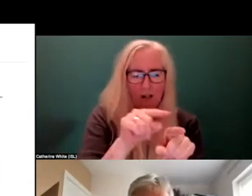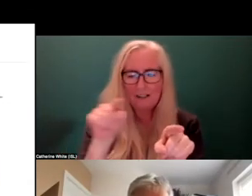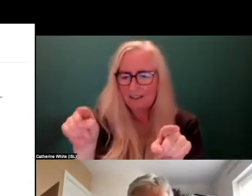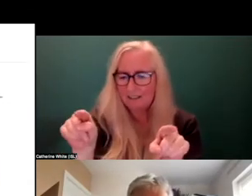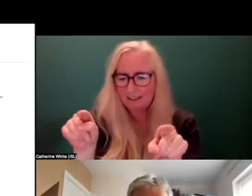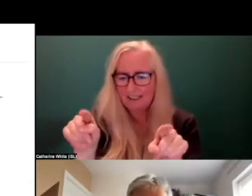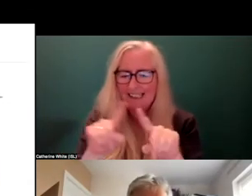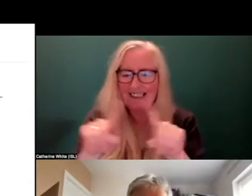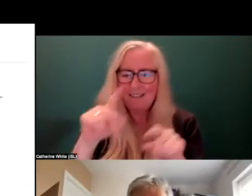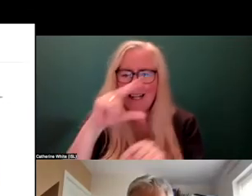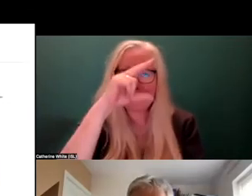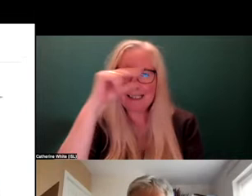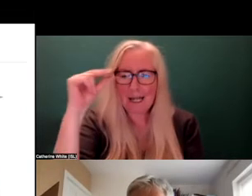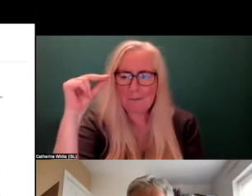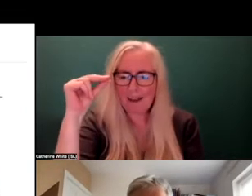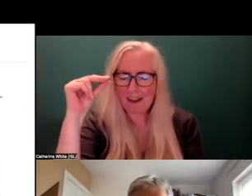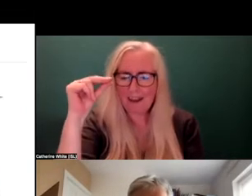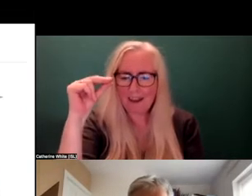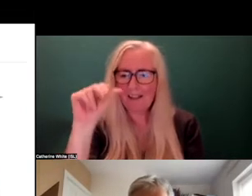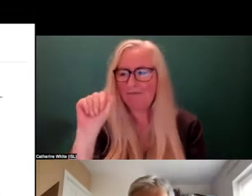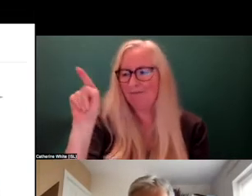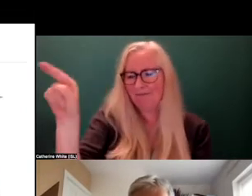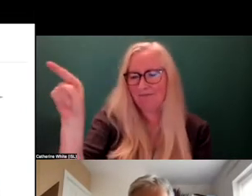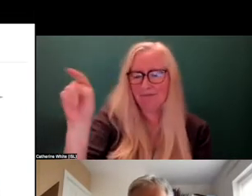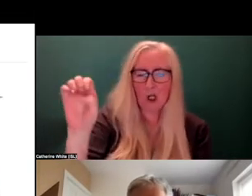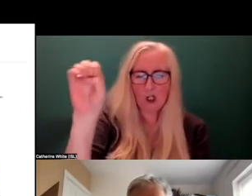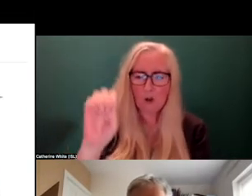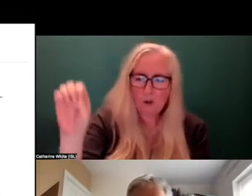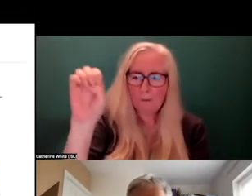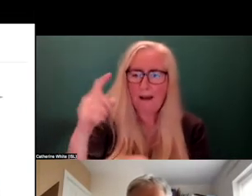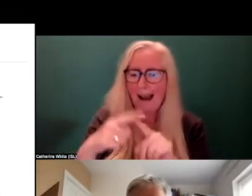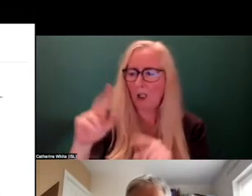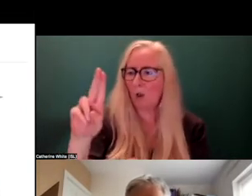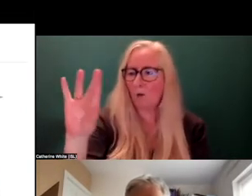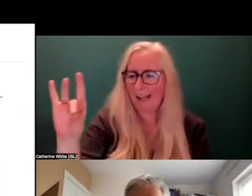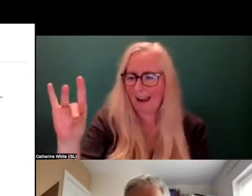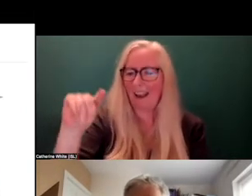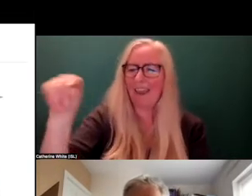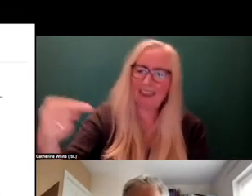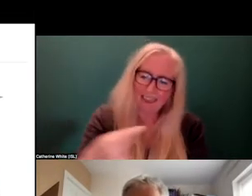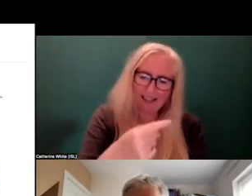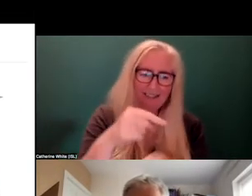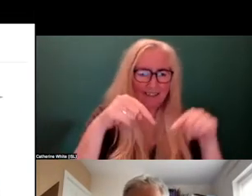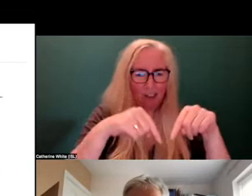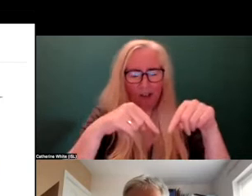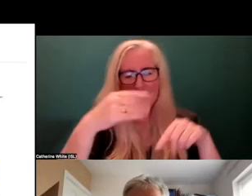couple of different exemplars at the European and UK levels and then here in Ireland.